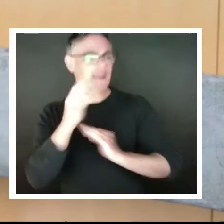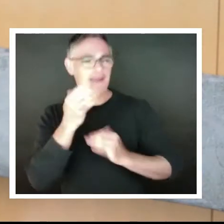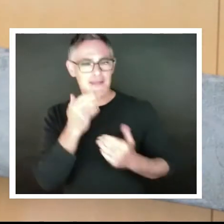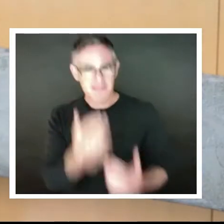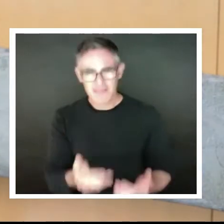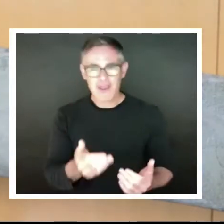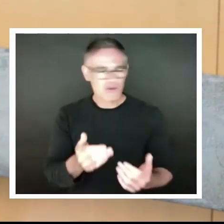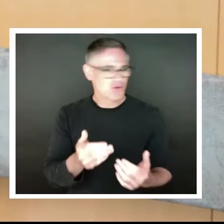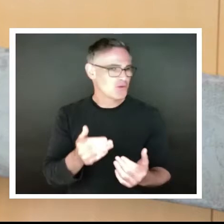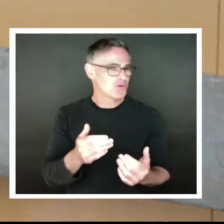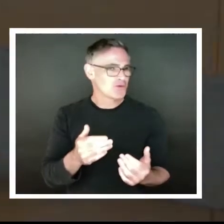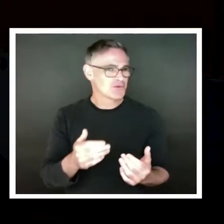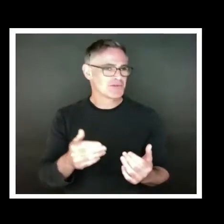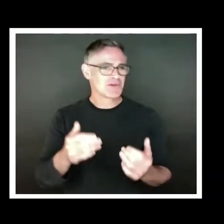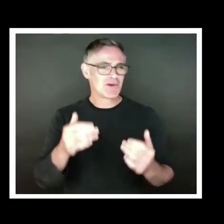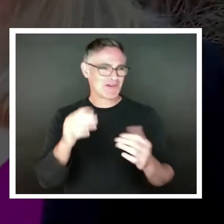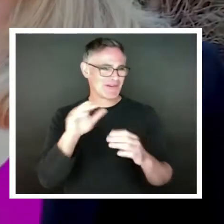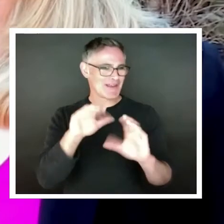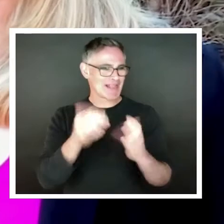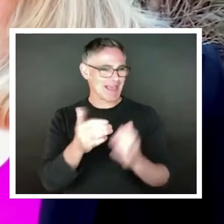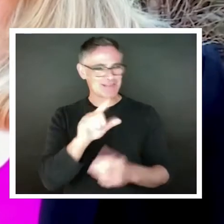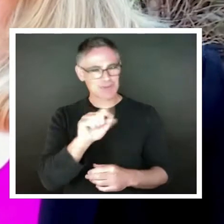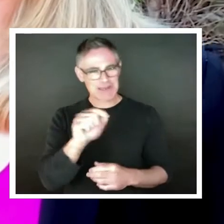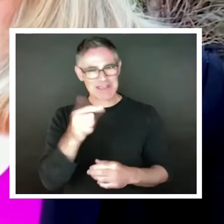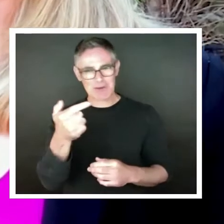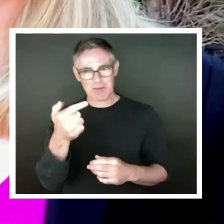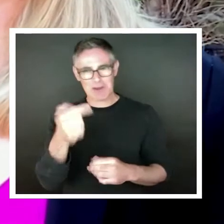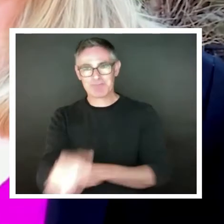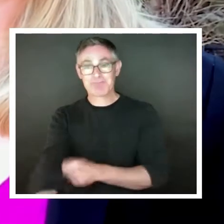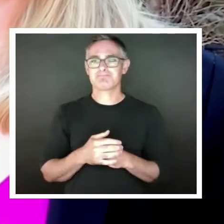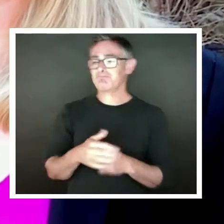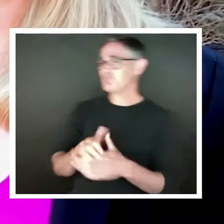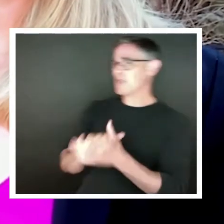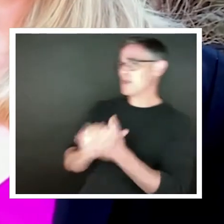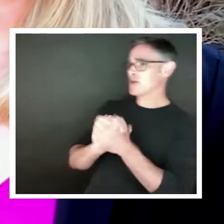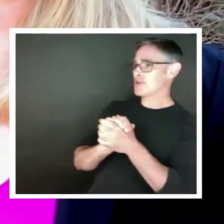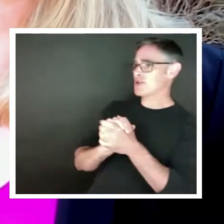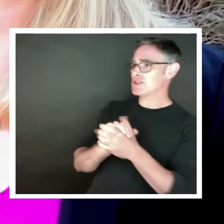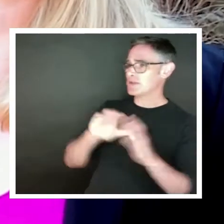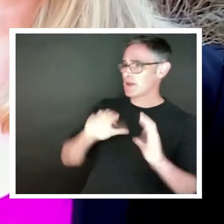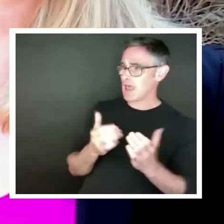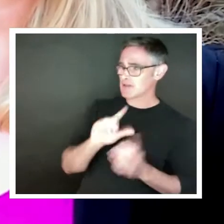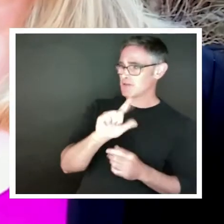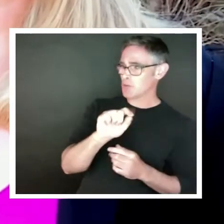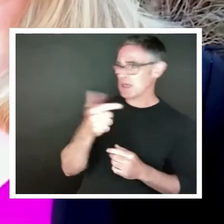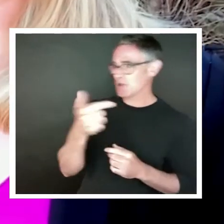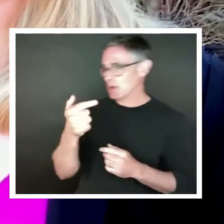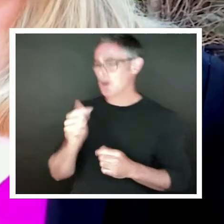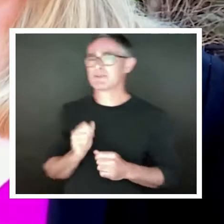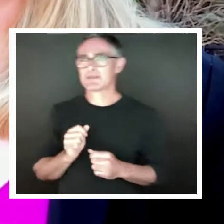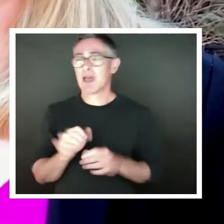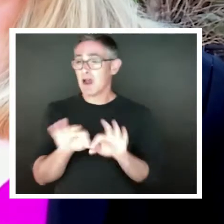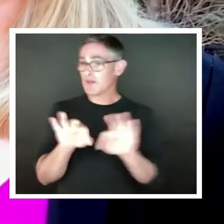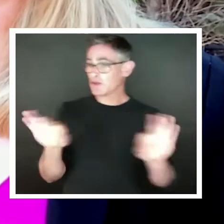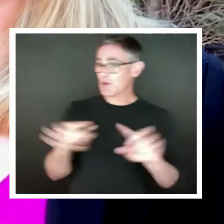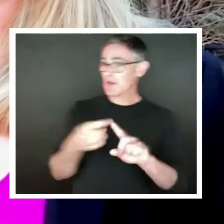class of 2021. Congratulations, class of 2021. A degree from Portland State's College of Engineering